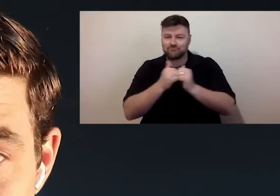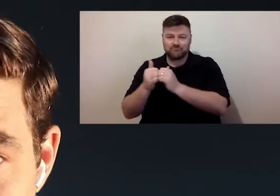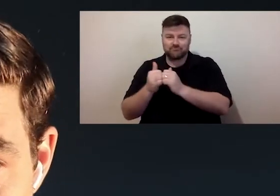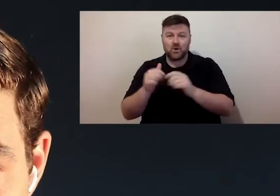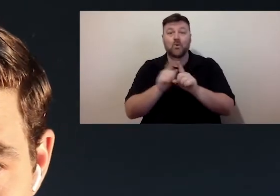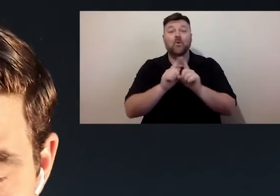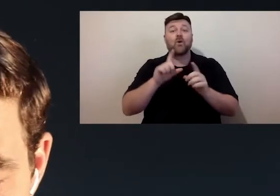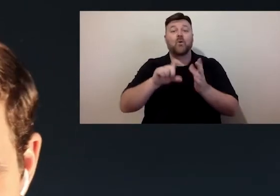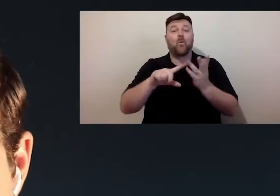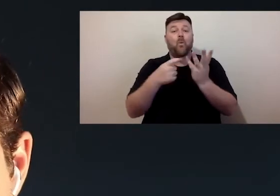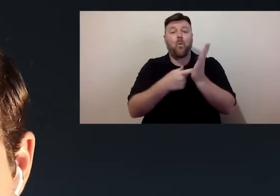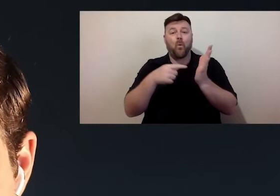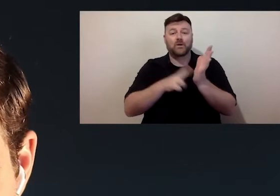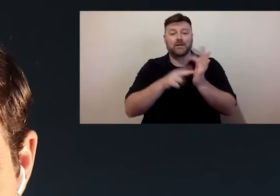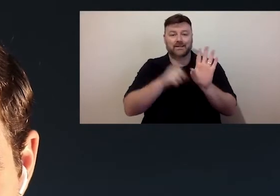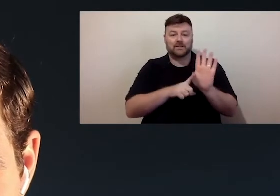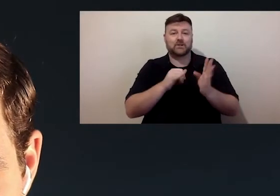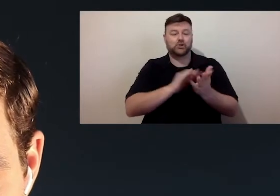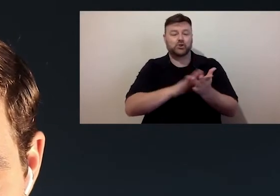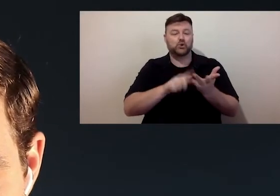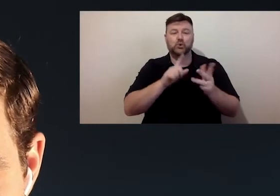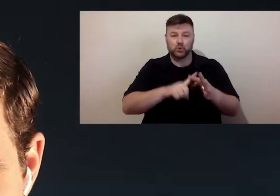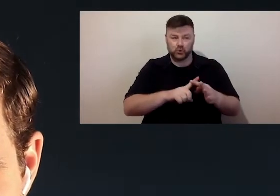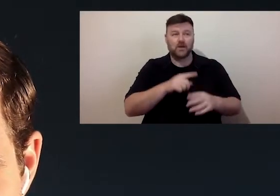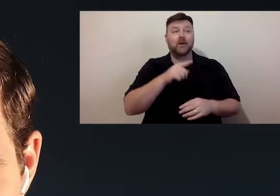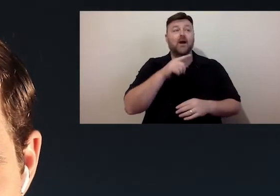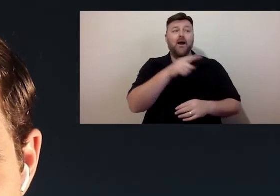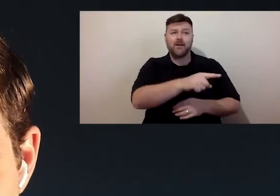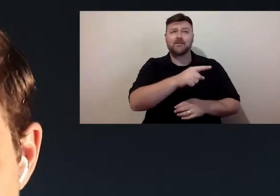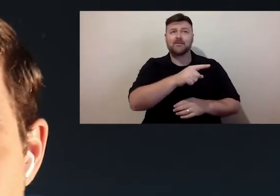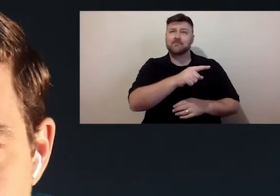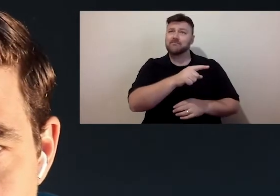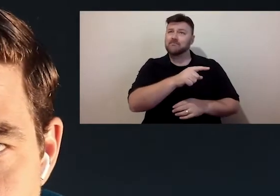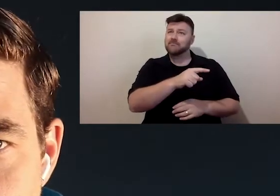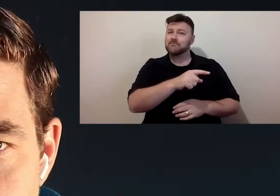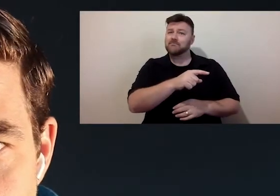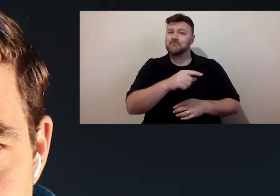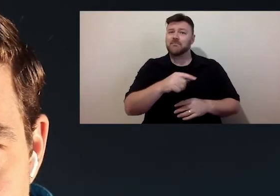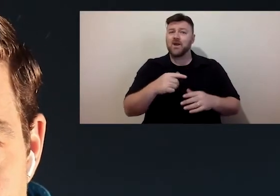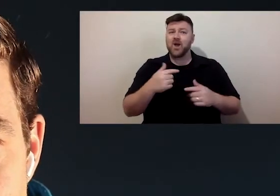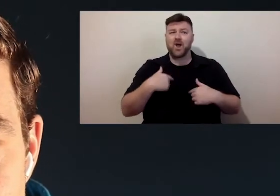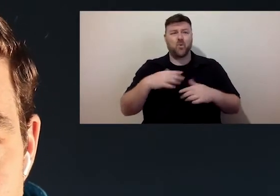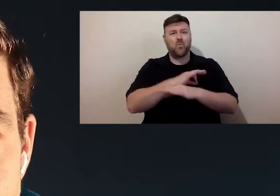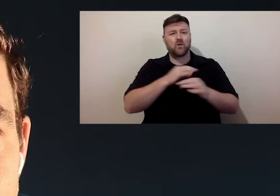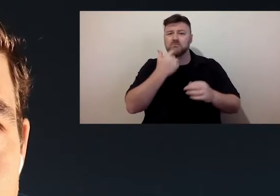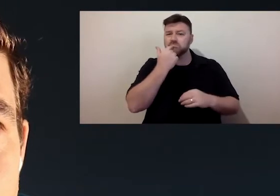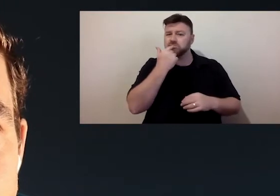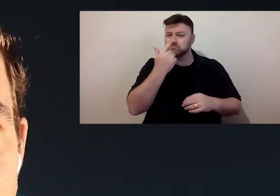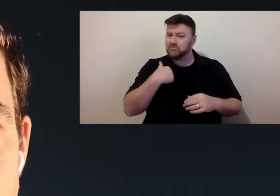Shoe for one of those seasons, is that it wasn't as frivolous as I thought.